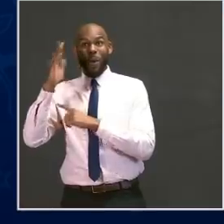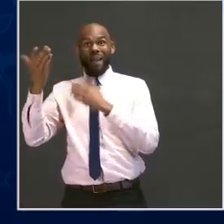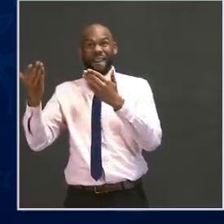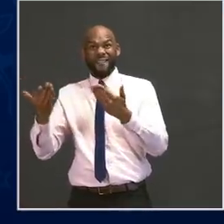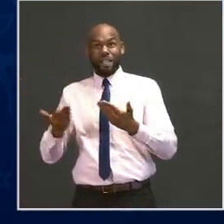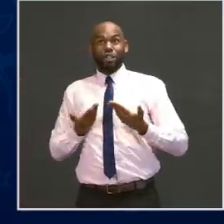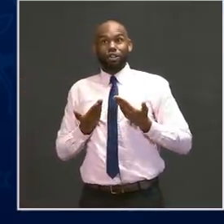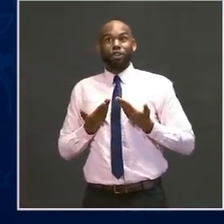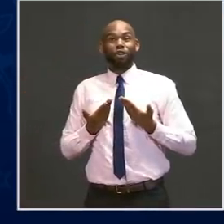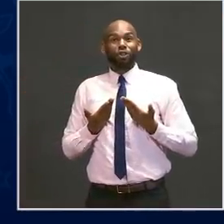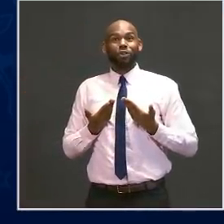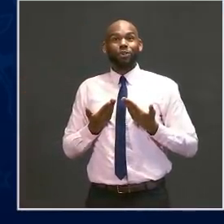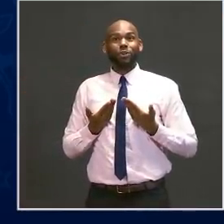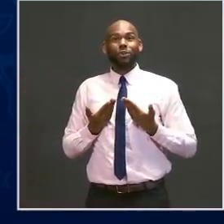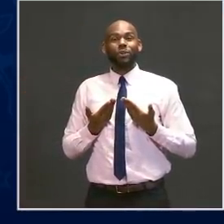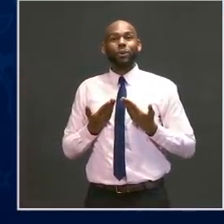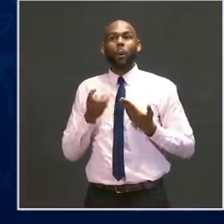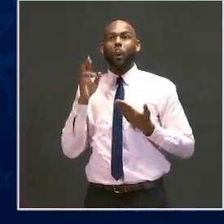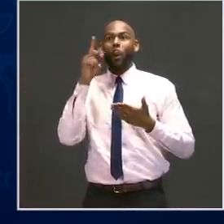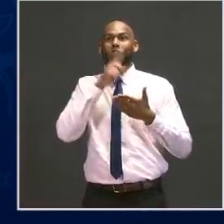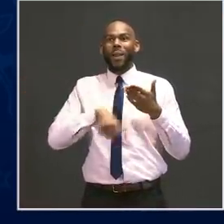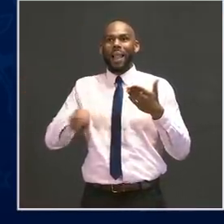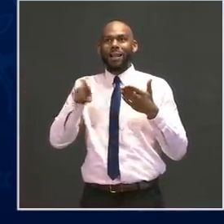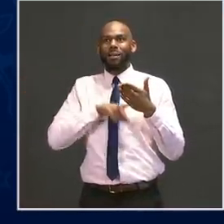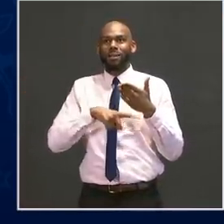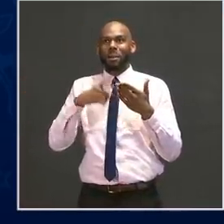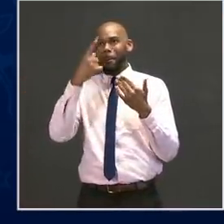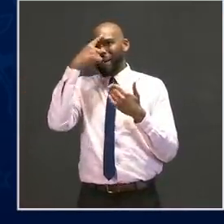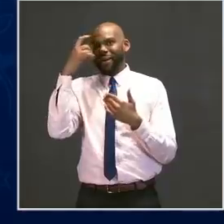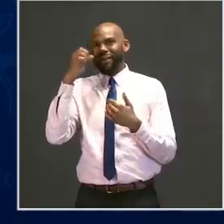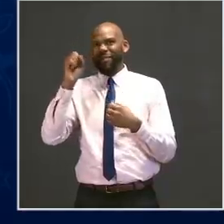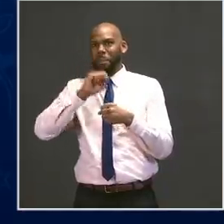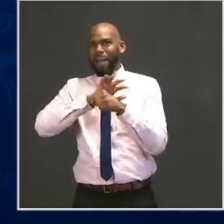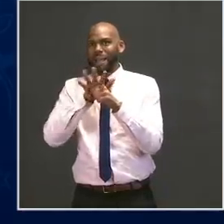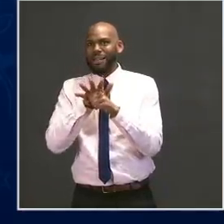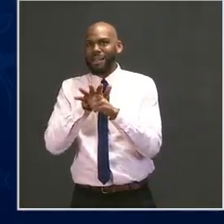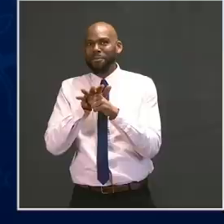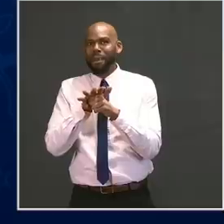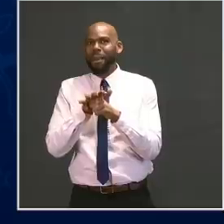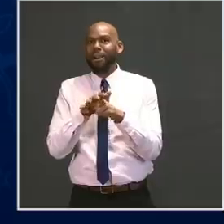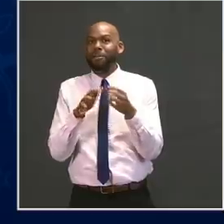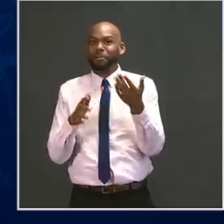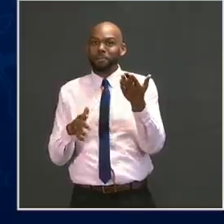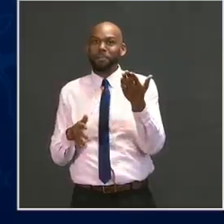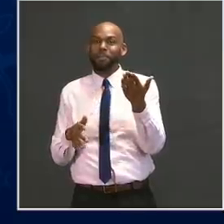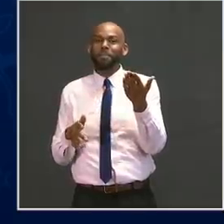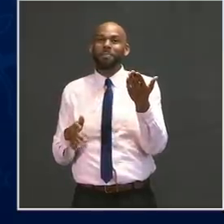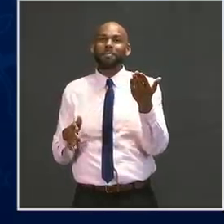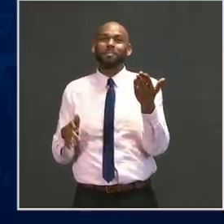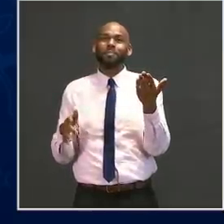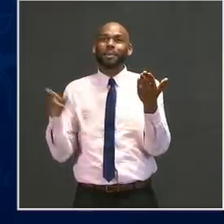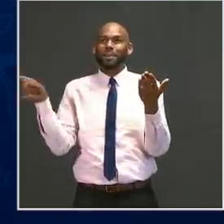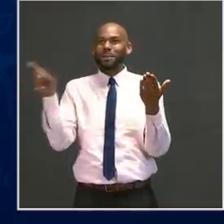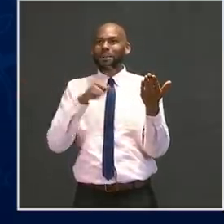or will this event be cancelled because of the pandemic? Ms. Psaki: Well, we certainly have limited, as you can all see -- and no public events --